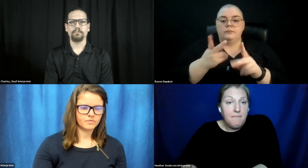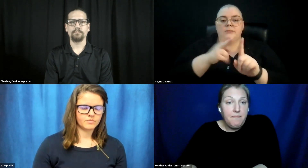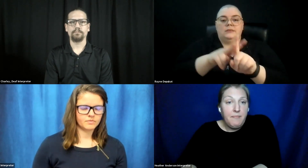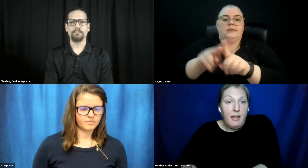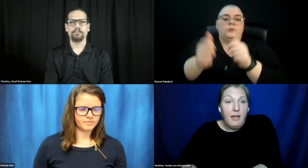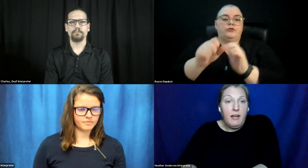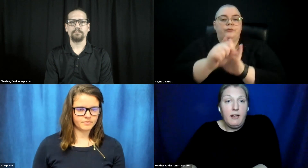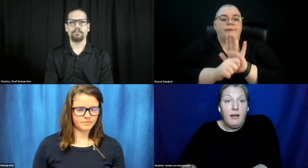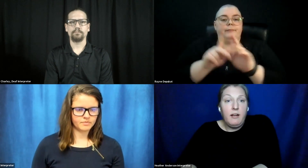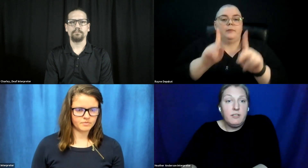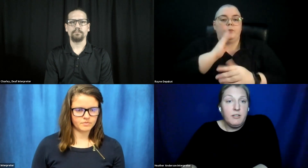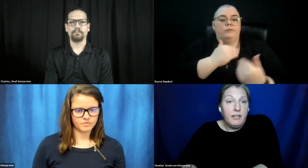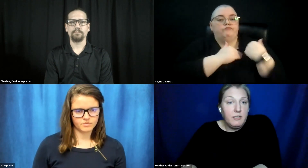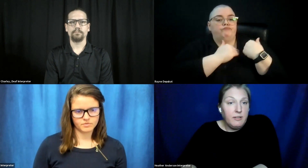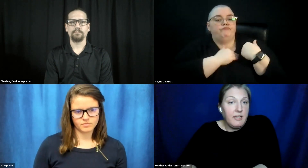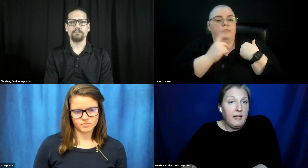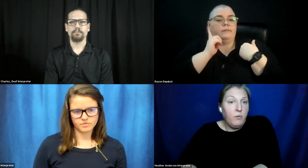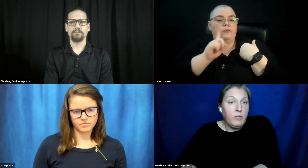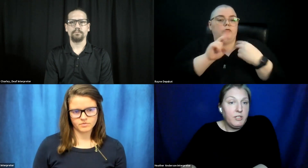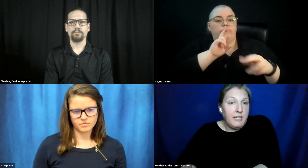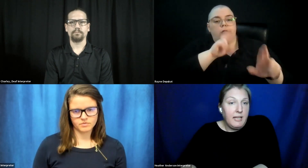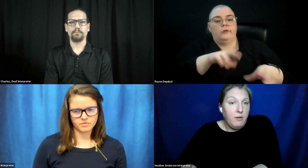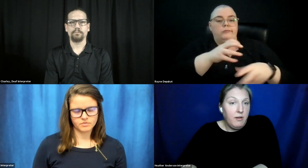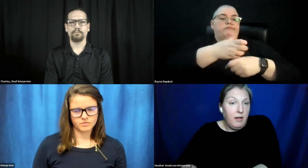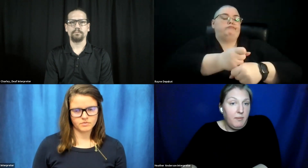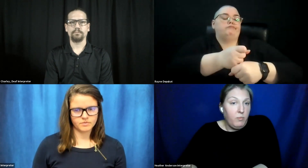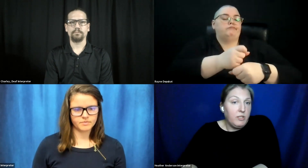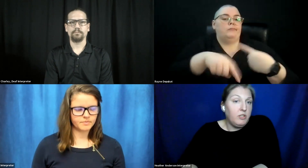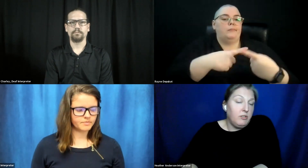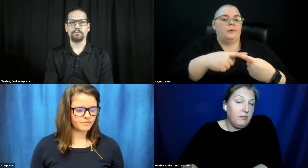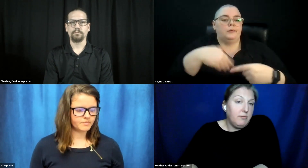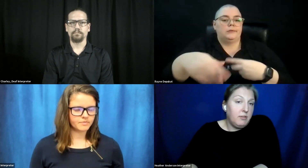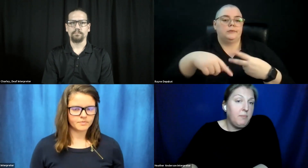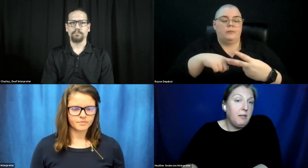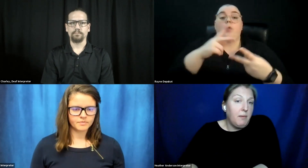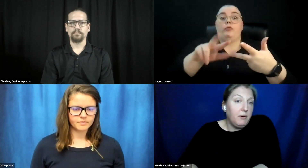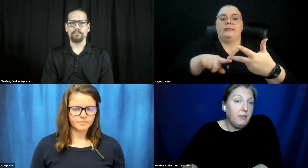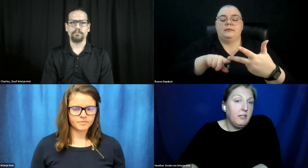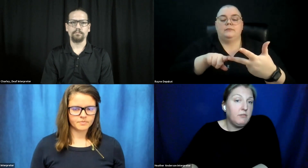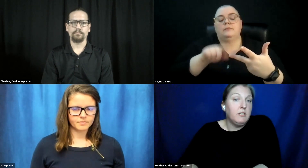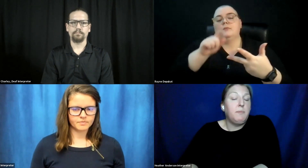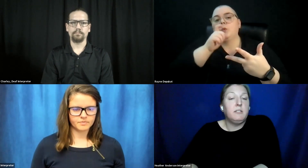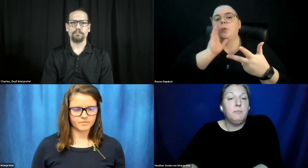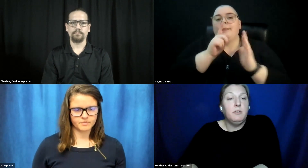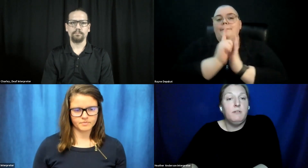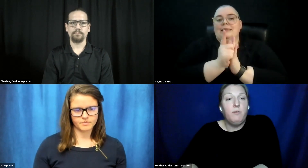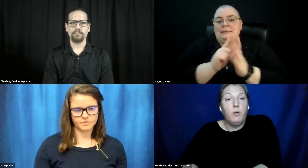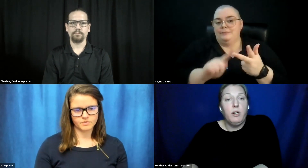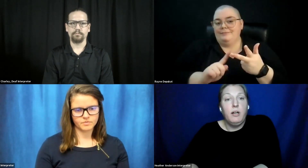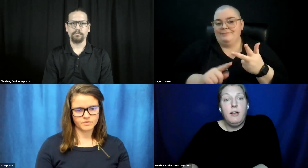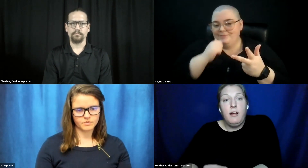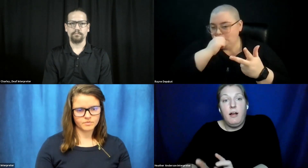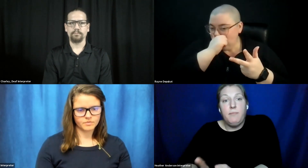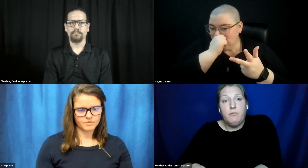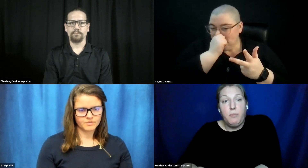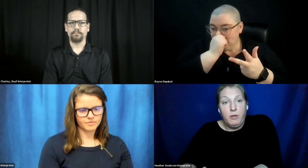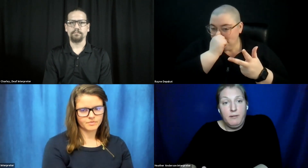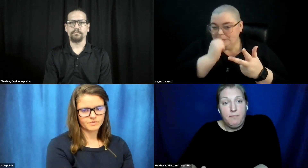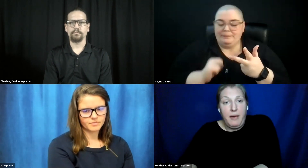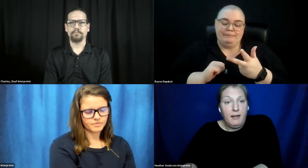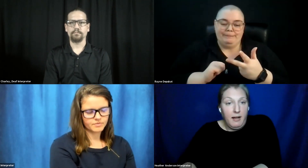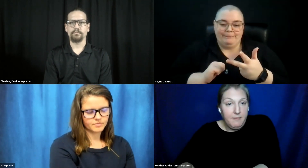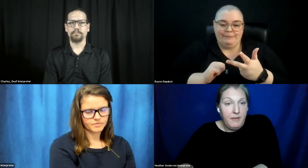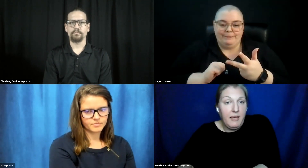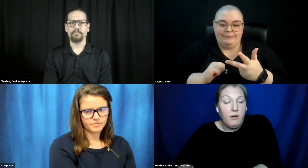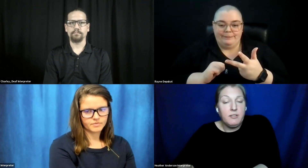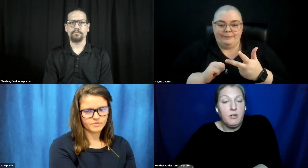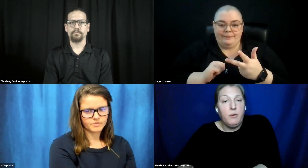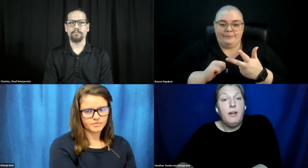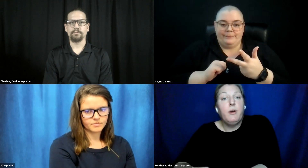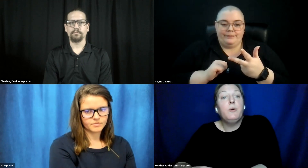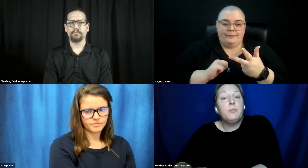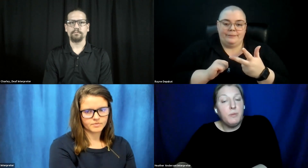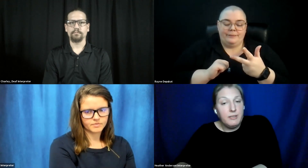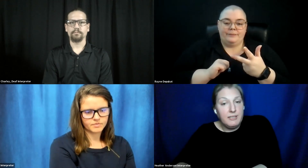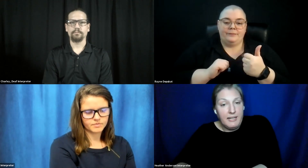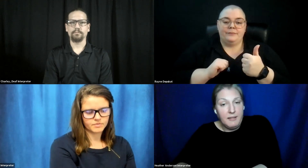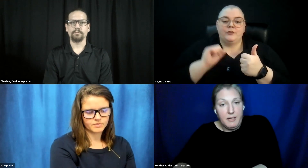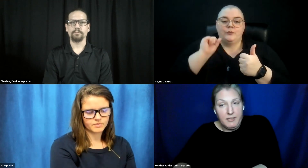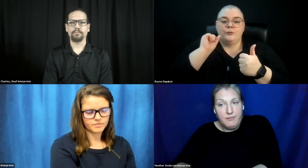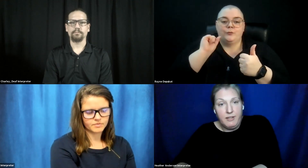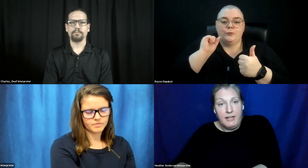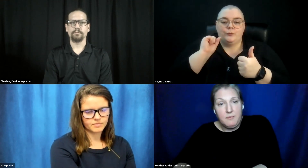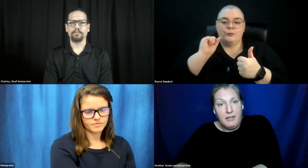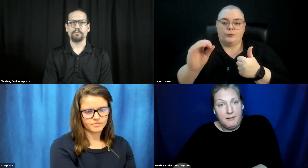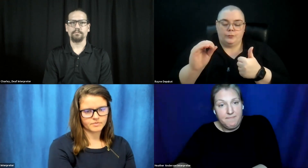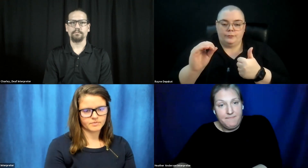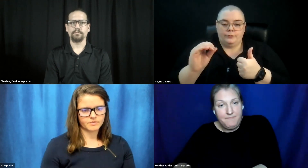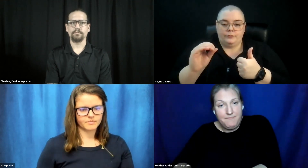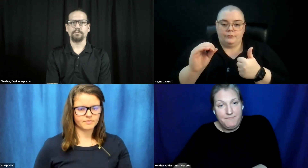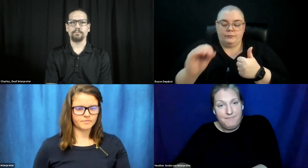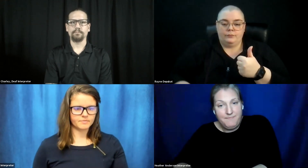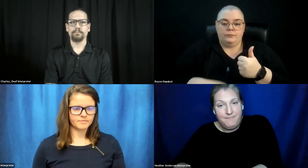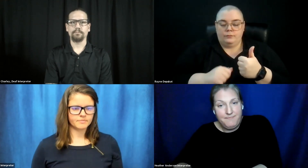And I'd also like to assign which states, which committee member is responsible for reporting back on. And also, who's willing to take the minutes for the next meeting.